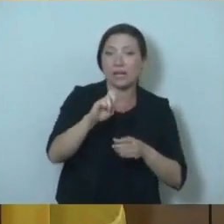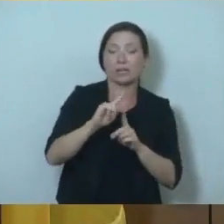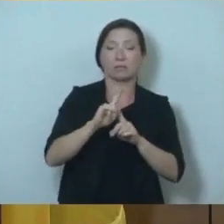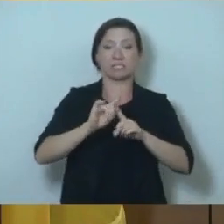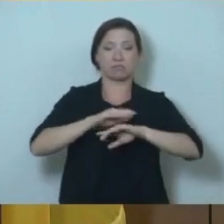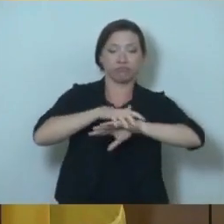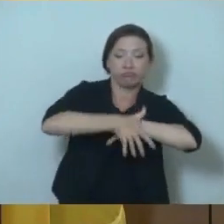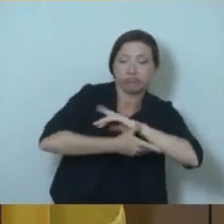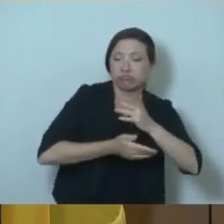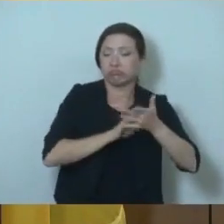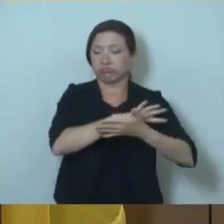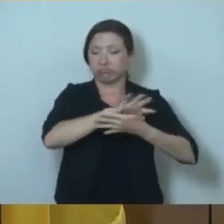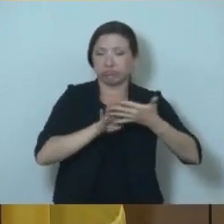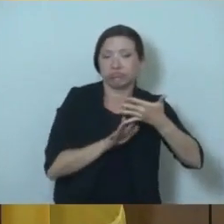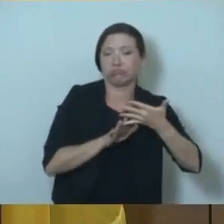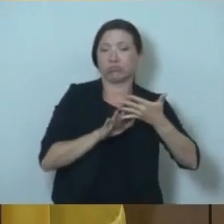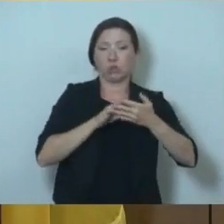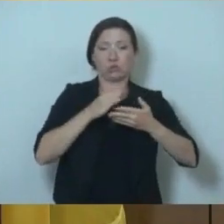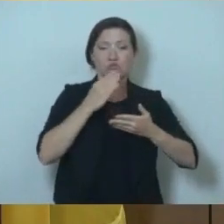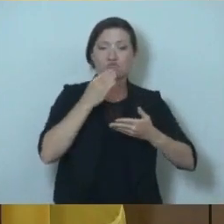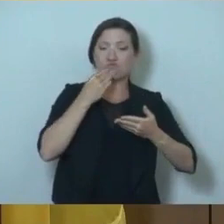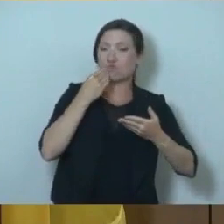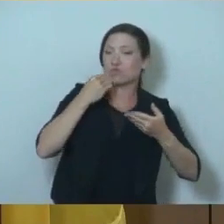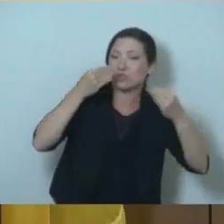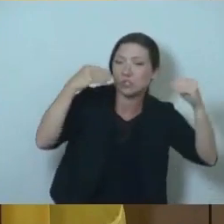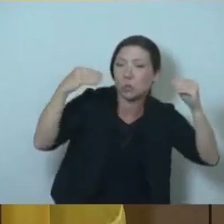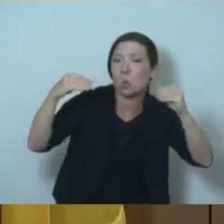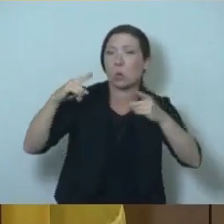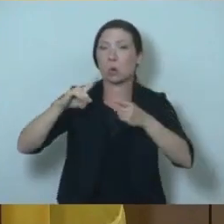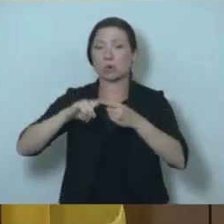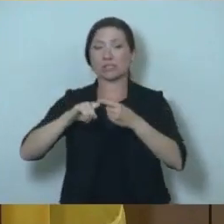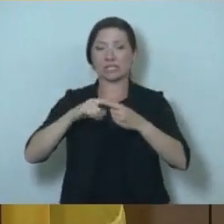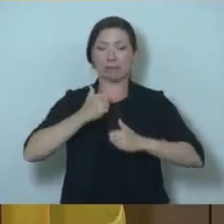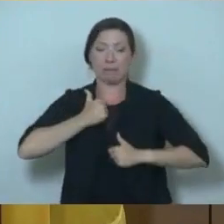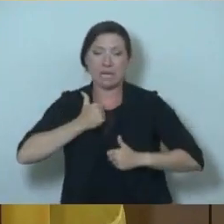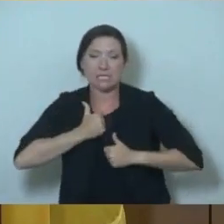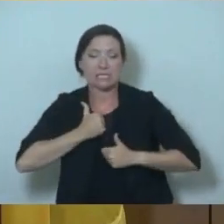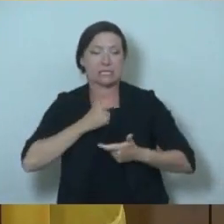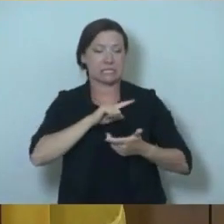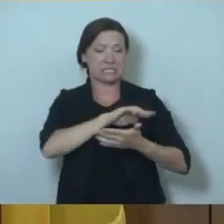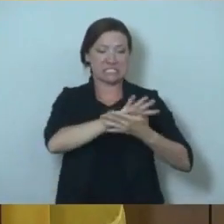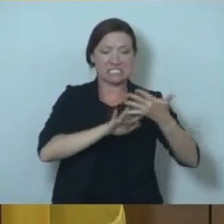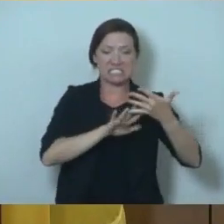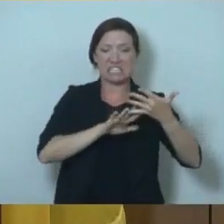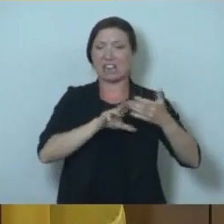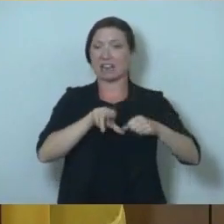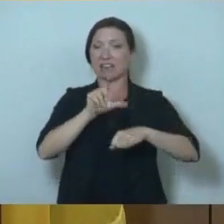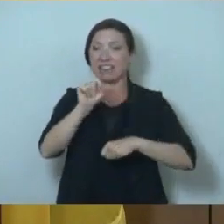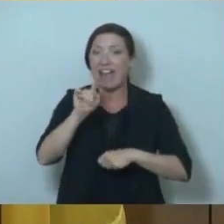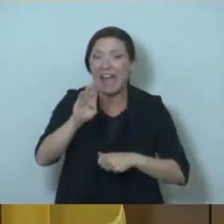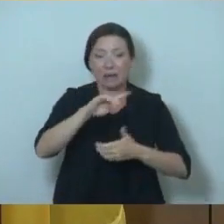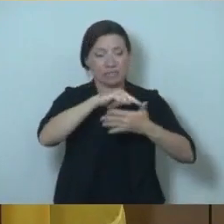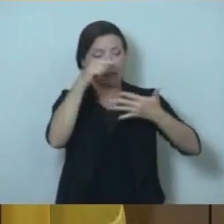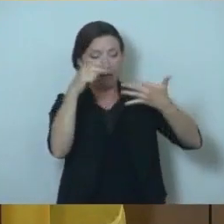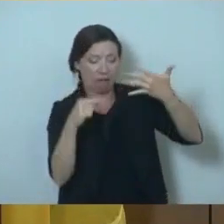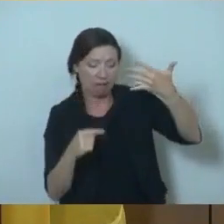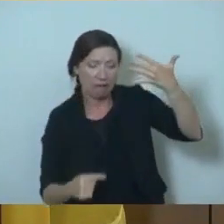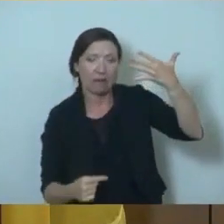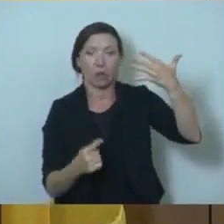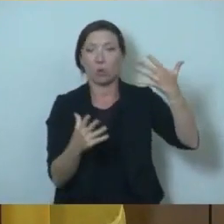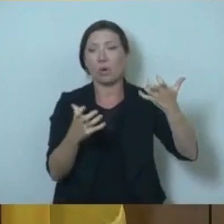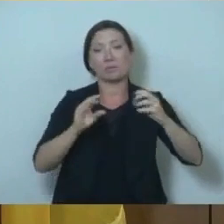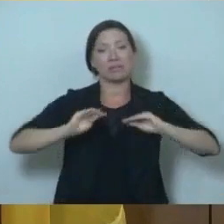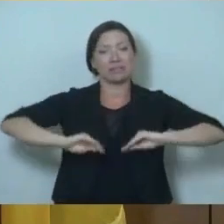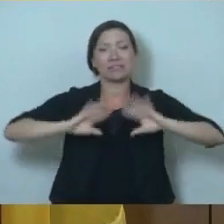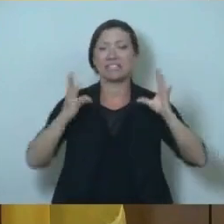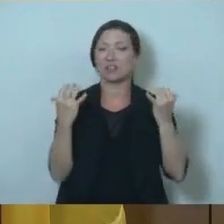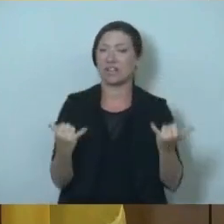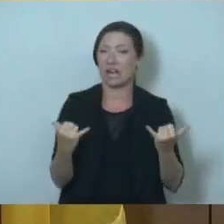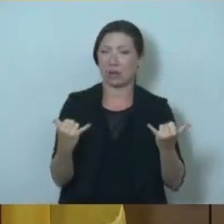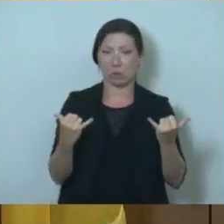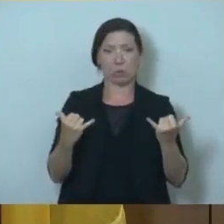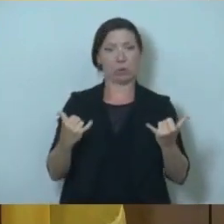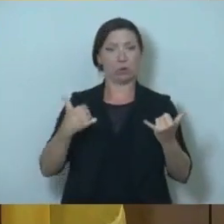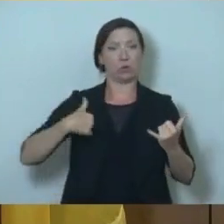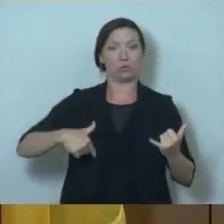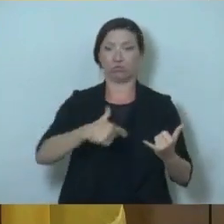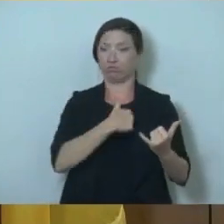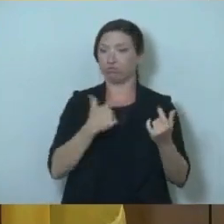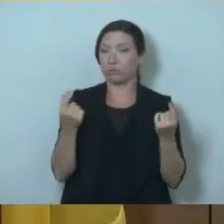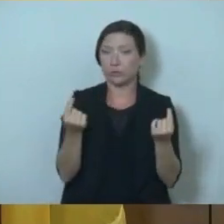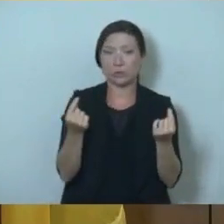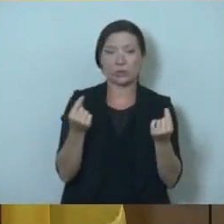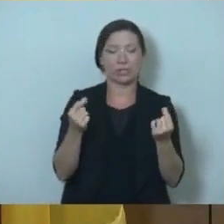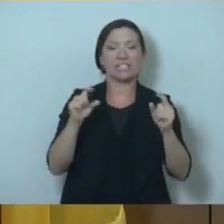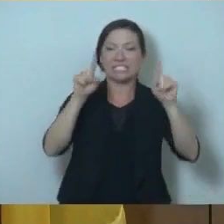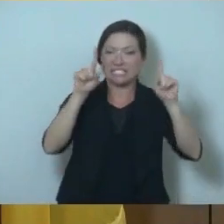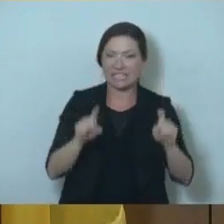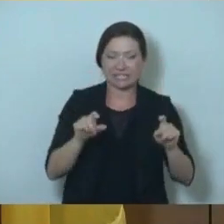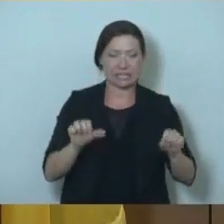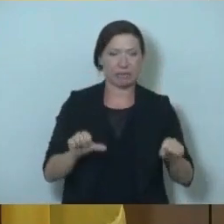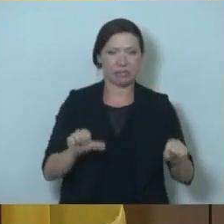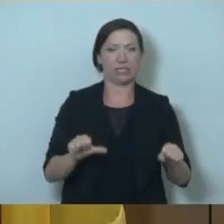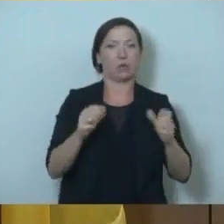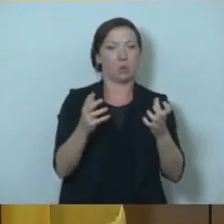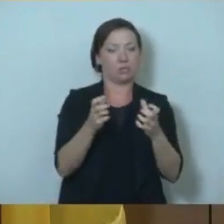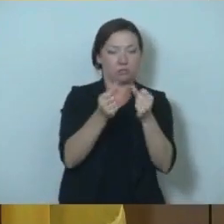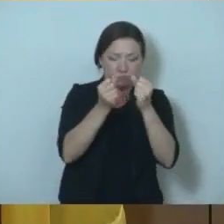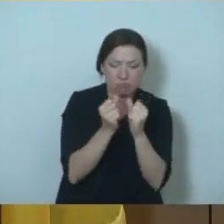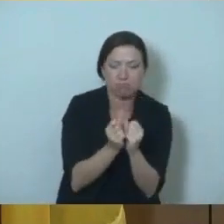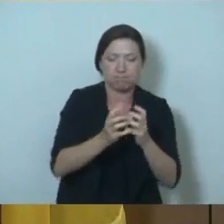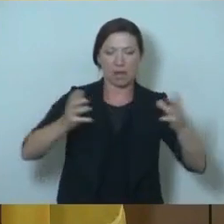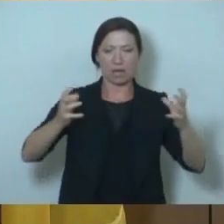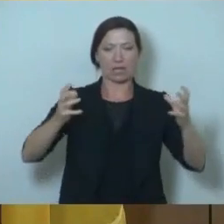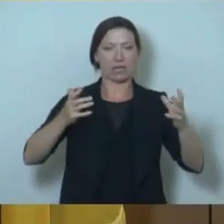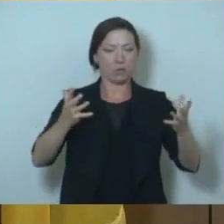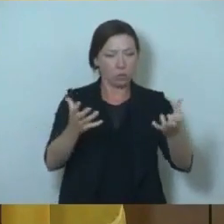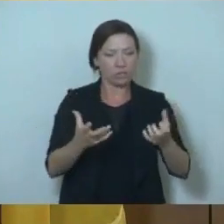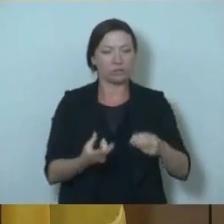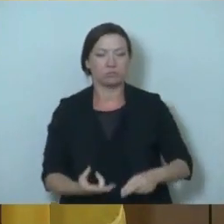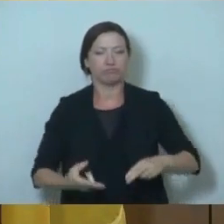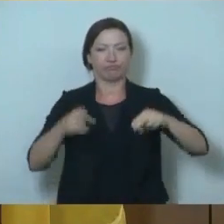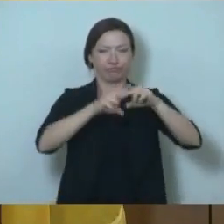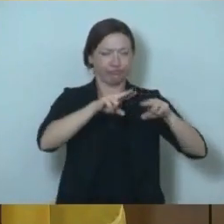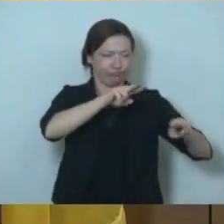MACHINES AND CORRECTIONS AND LONG TEMPLE CARE FACILITIES AND GROCERY STORES AND CHILD CARE WORKERS ARE ANY NUMBER OF ASSETS OR LABS OR BE CLEAR WE' EXPANDING TESTING IN THE STATE